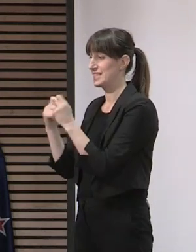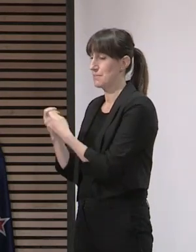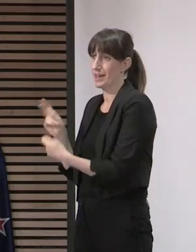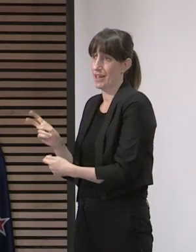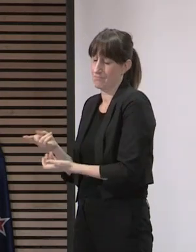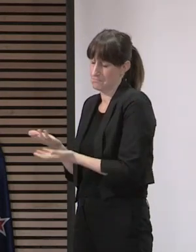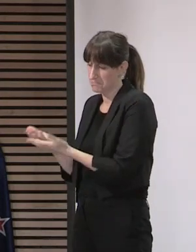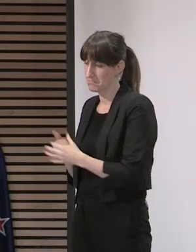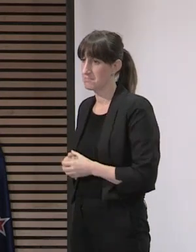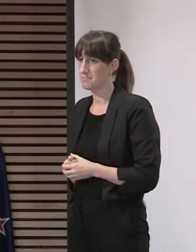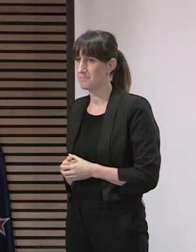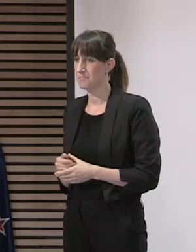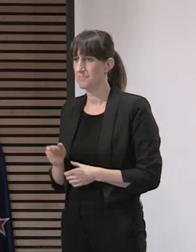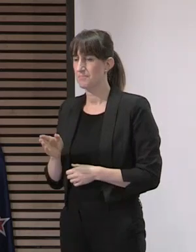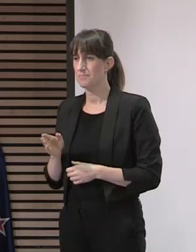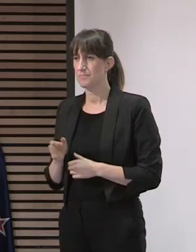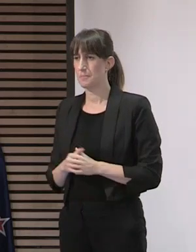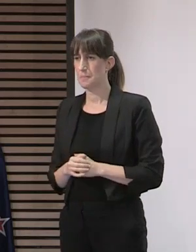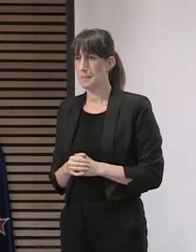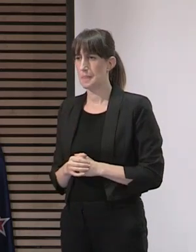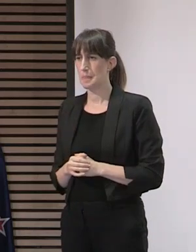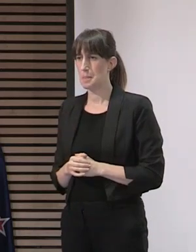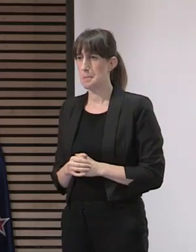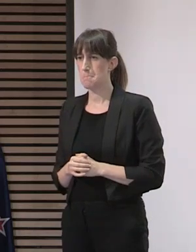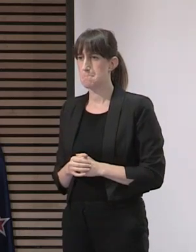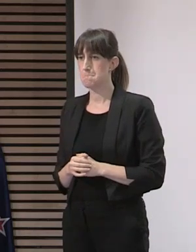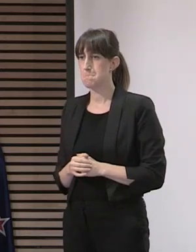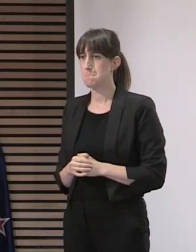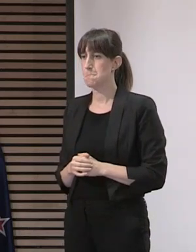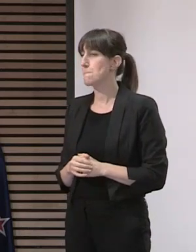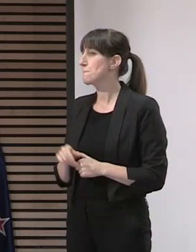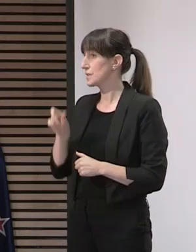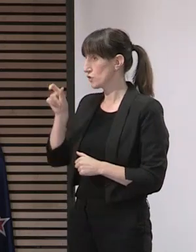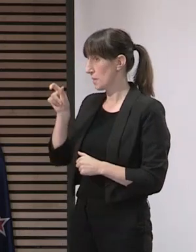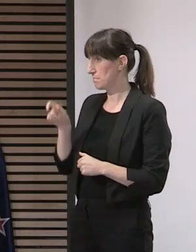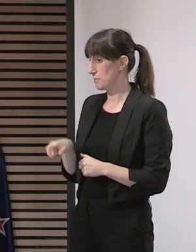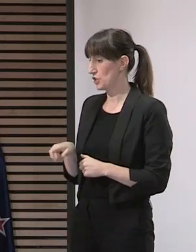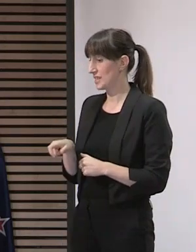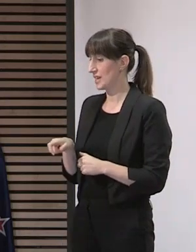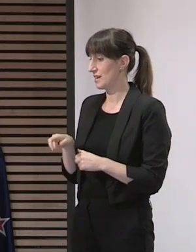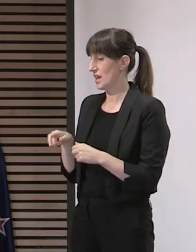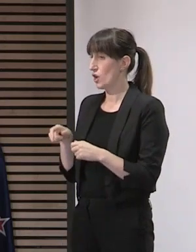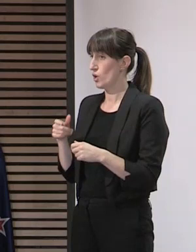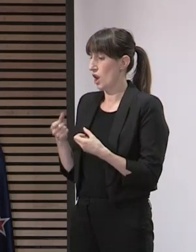and English now. They're having to rebuild now. And I wish them all the best.